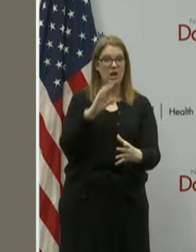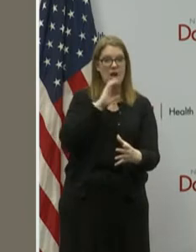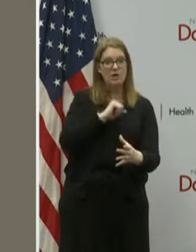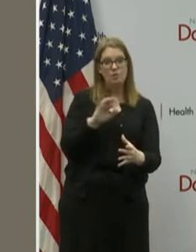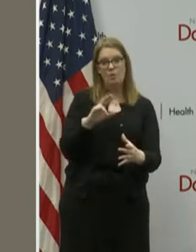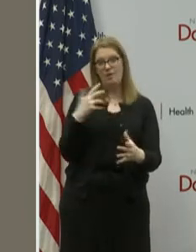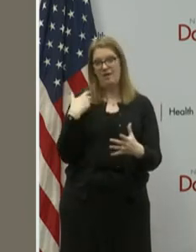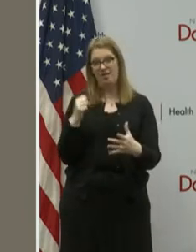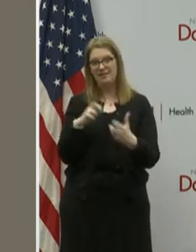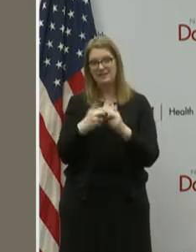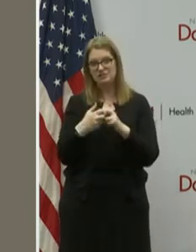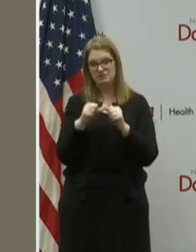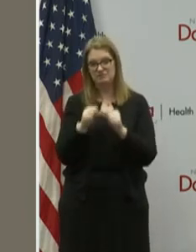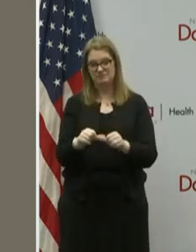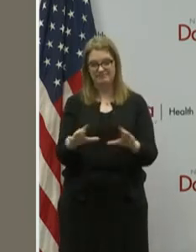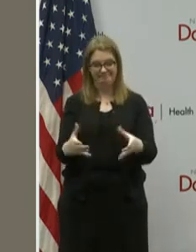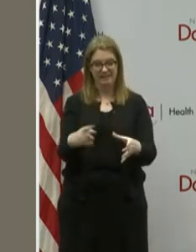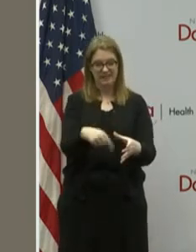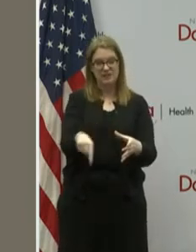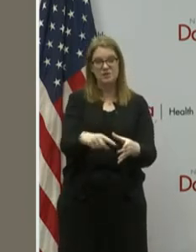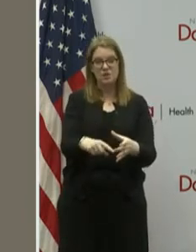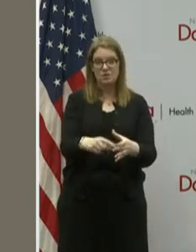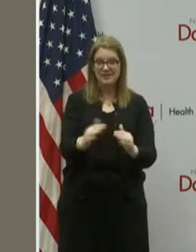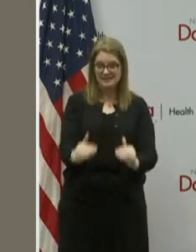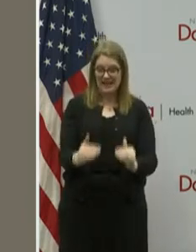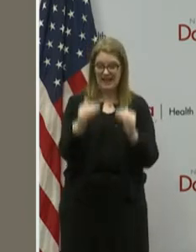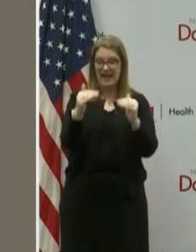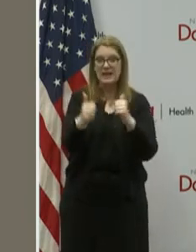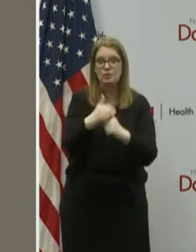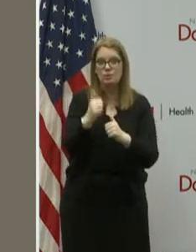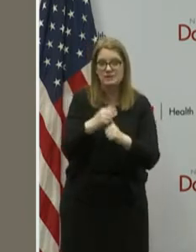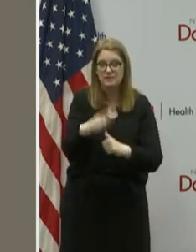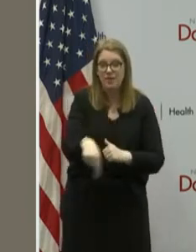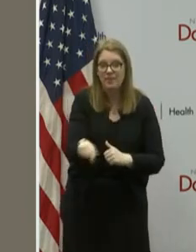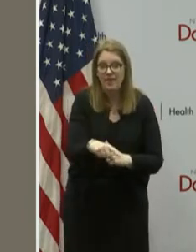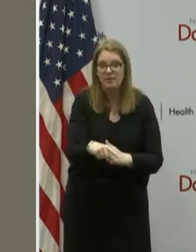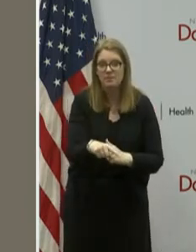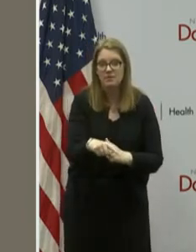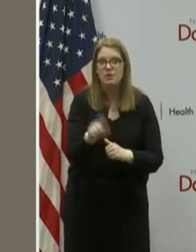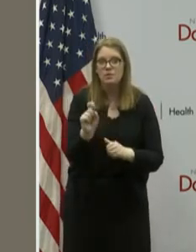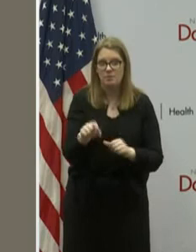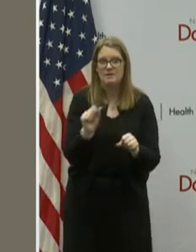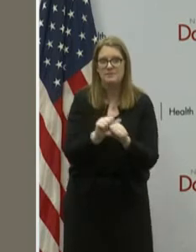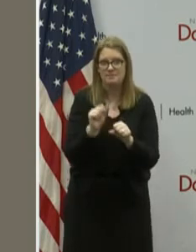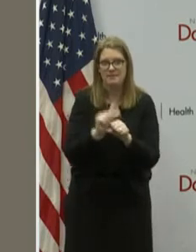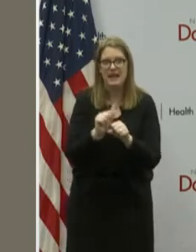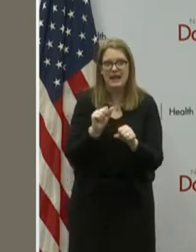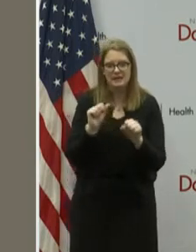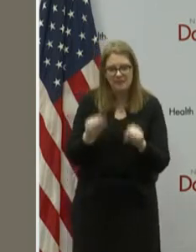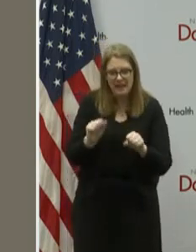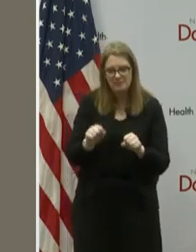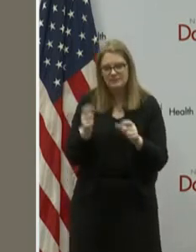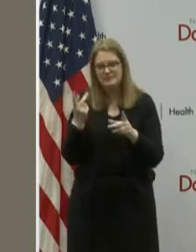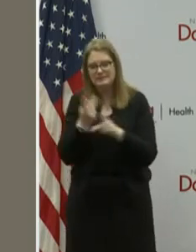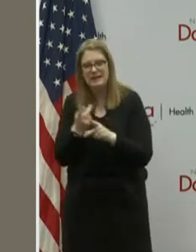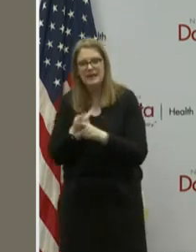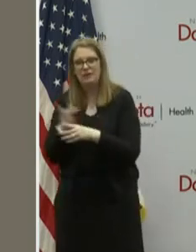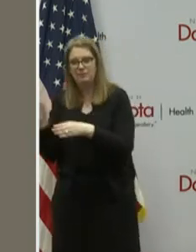TO PUT AT RISK THE 20% OF NORTH DAKOTANS WHO FALL INTO THE CATEGORY OF ELDERLY OR HAVING UNDERLYING CONDITIONS.